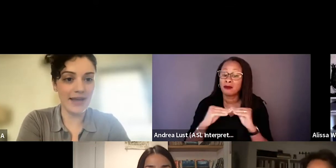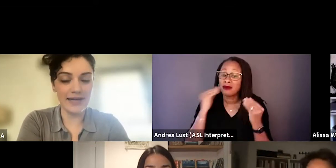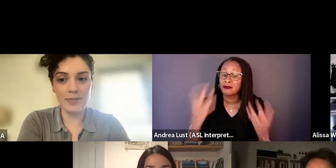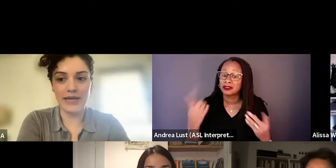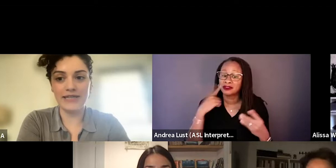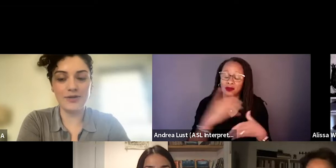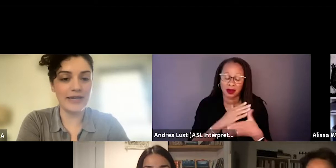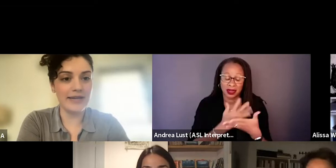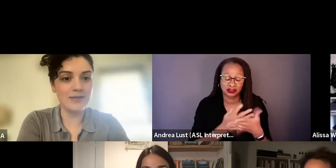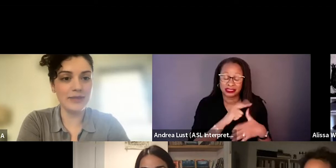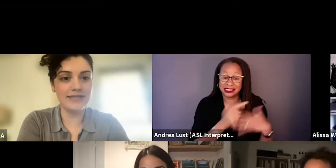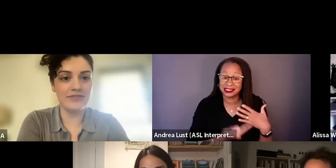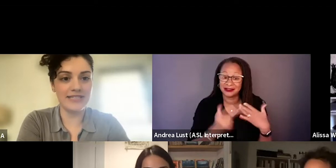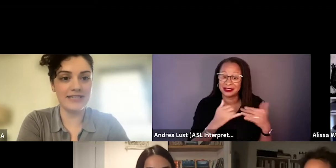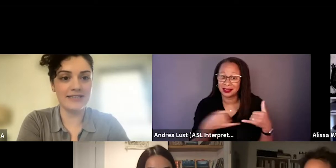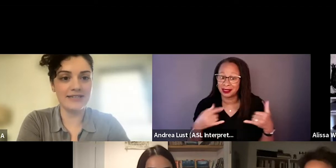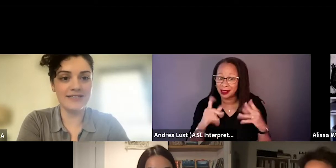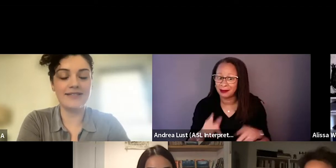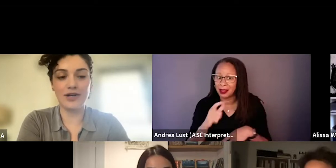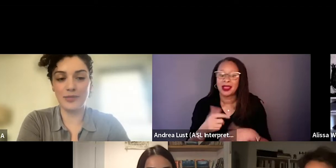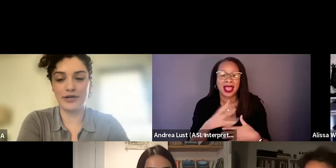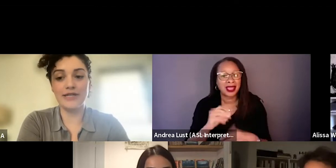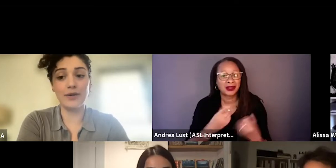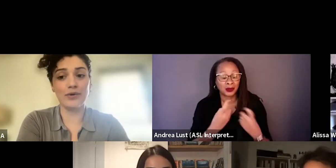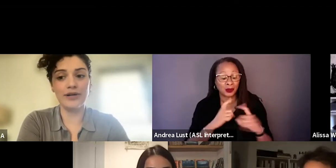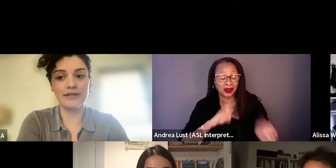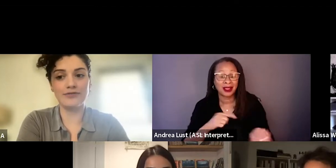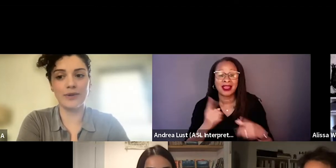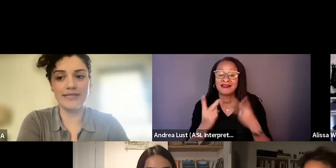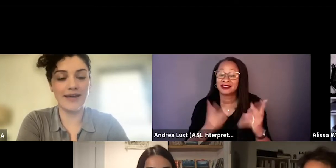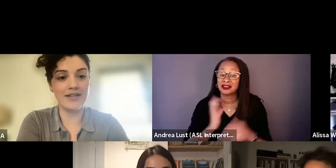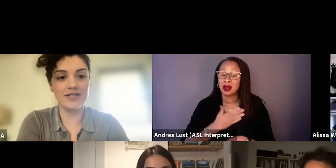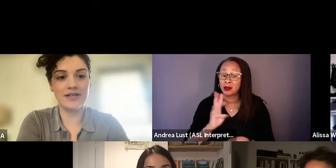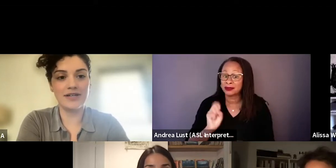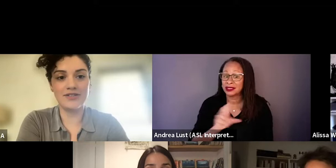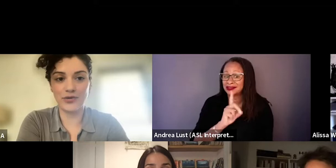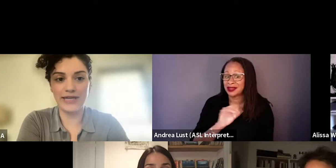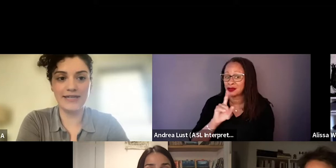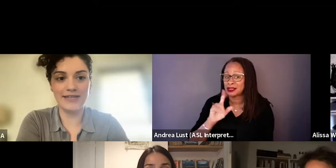lineup and Q and As, please visit documentary.org/screening-series